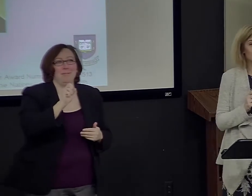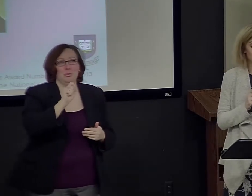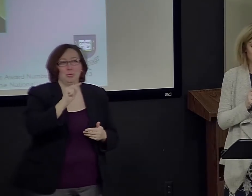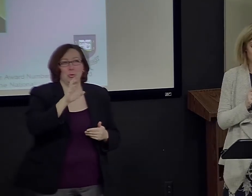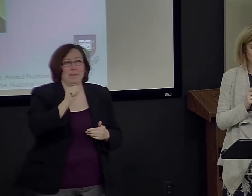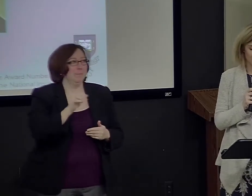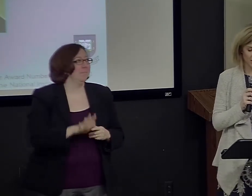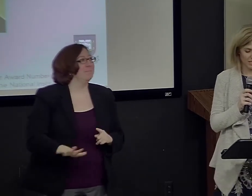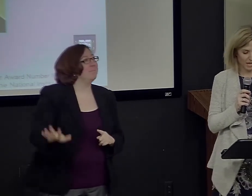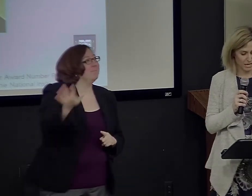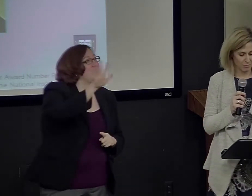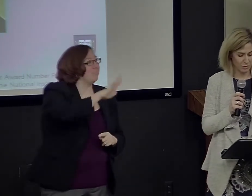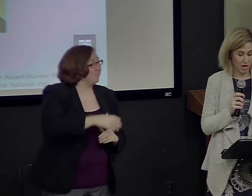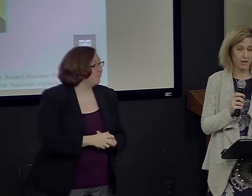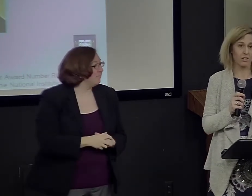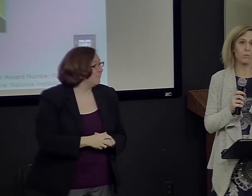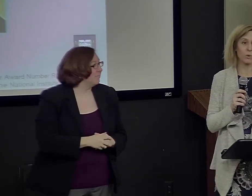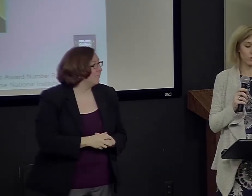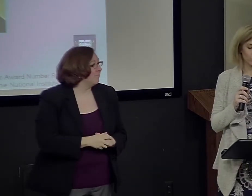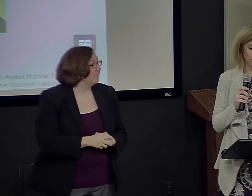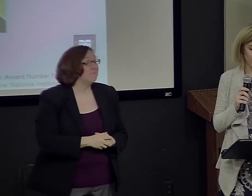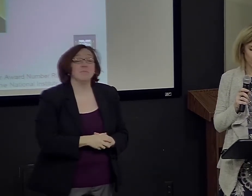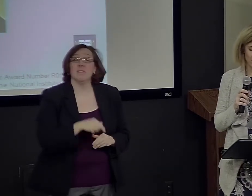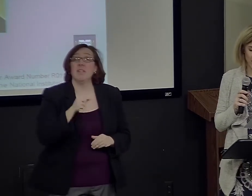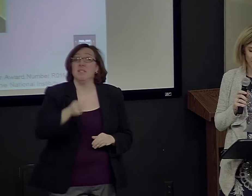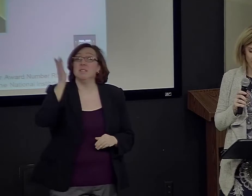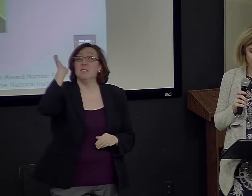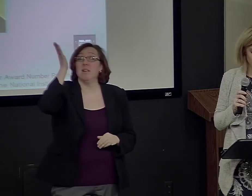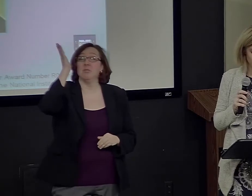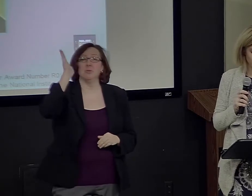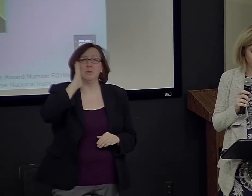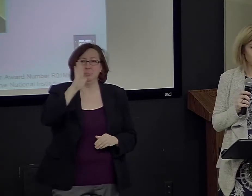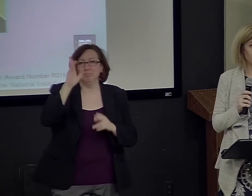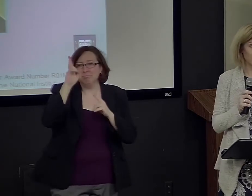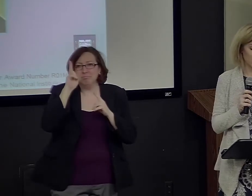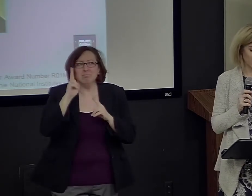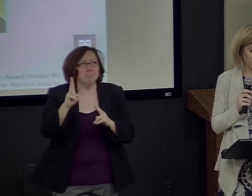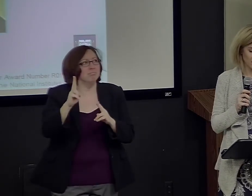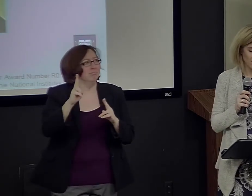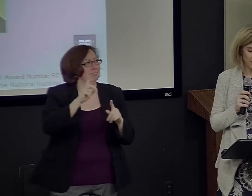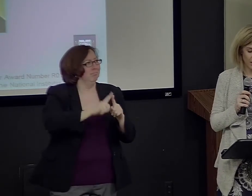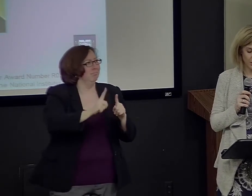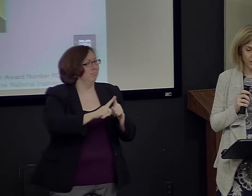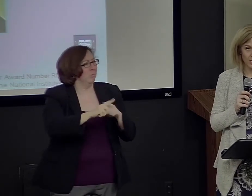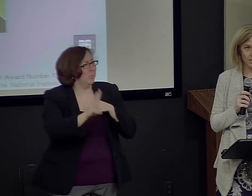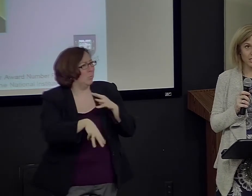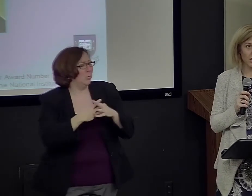This lecture series aims to honor world-renowned scientists in the field of psychology, education,